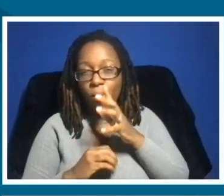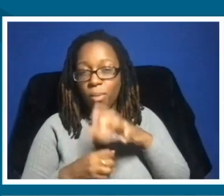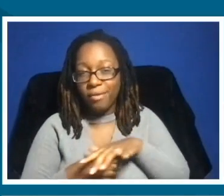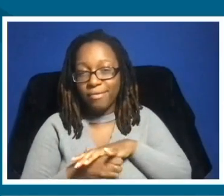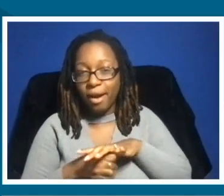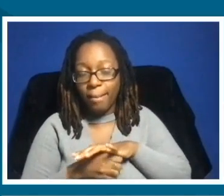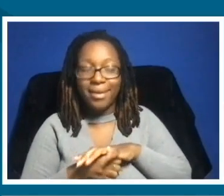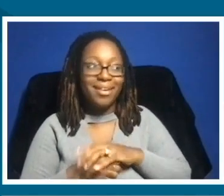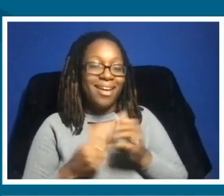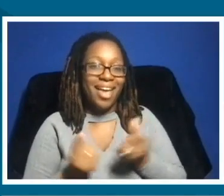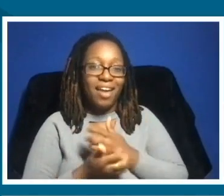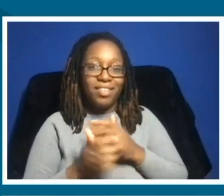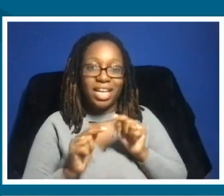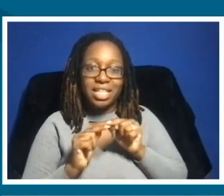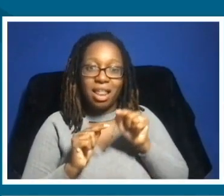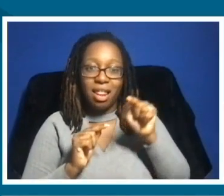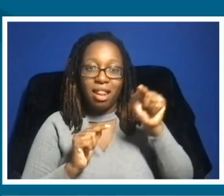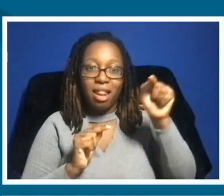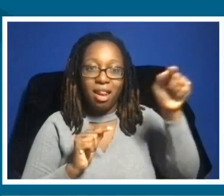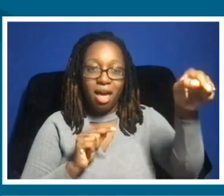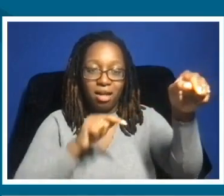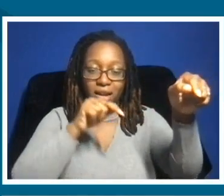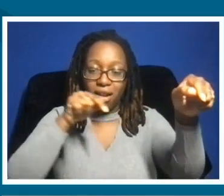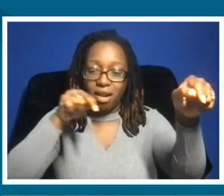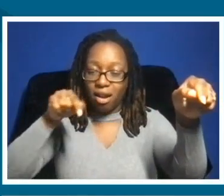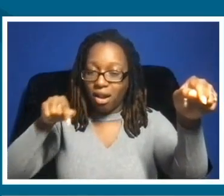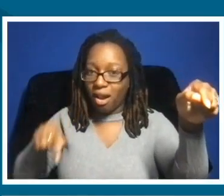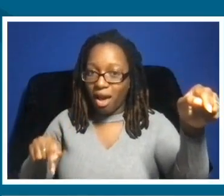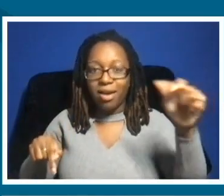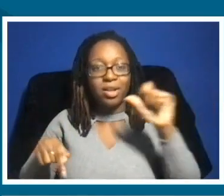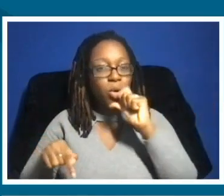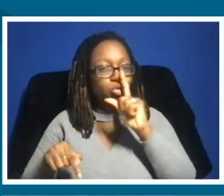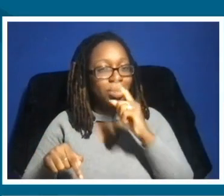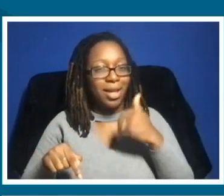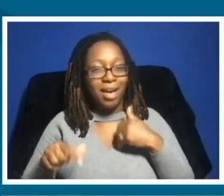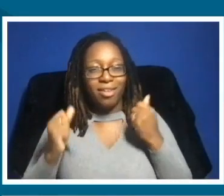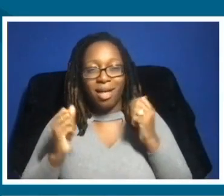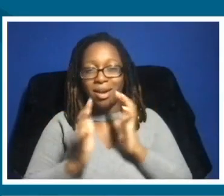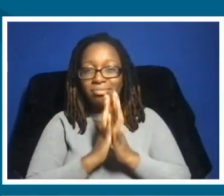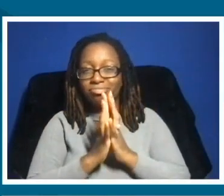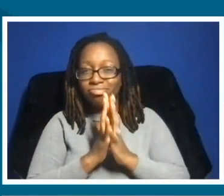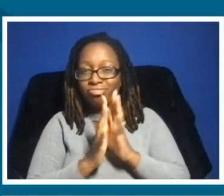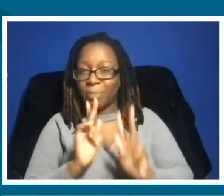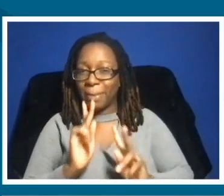you might not encounter people and that's a really good question i